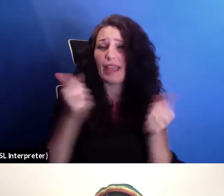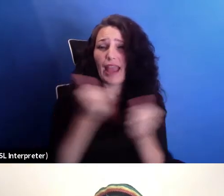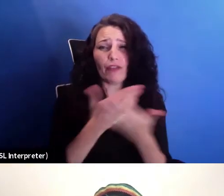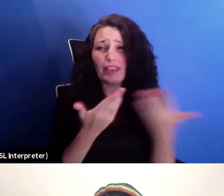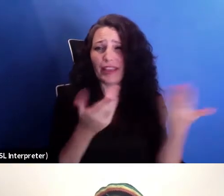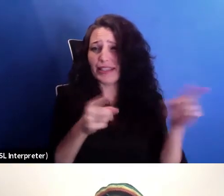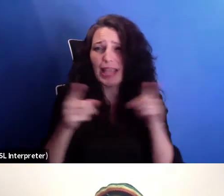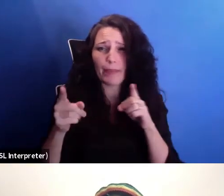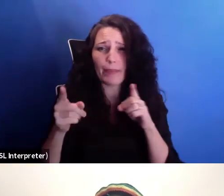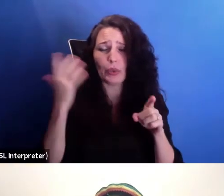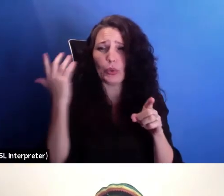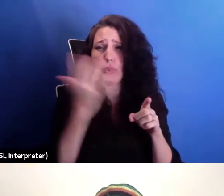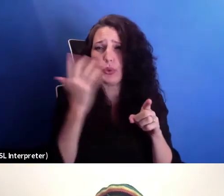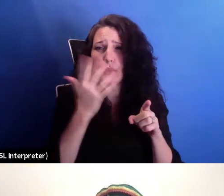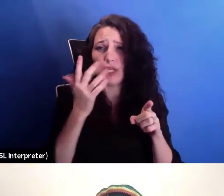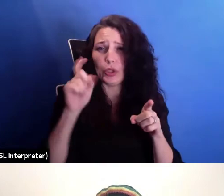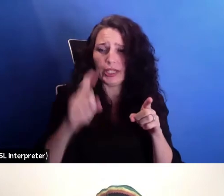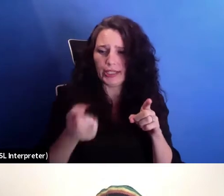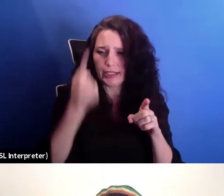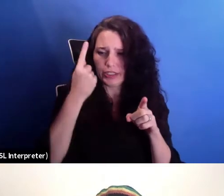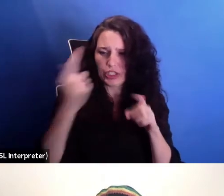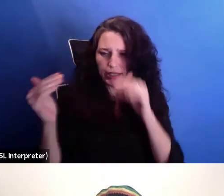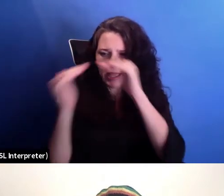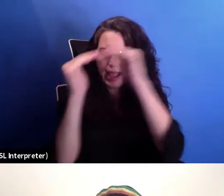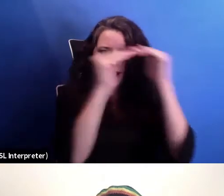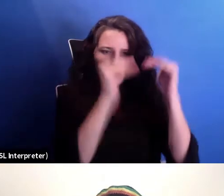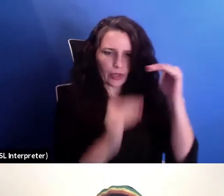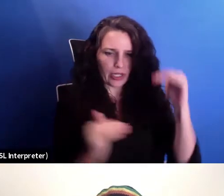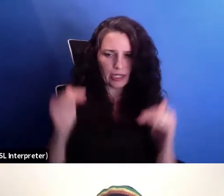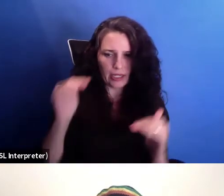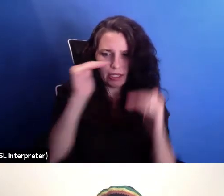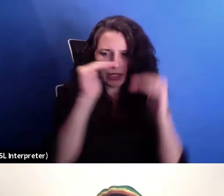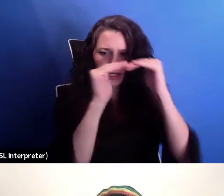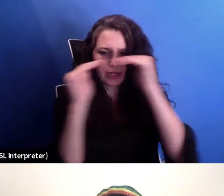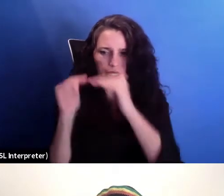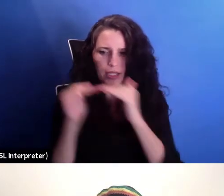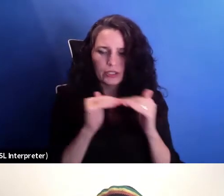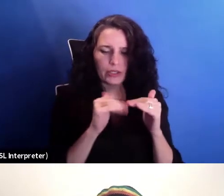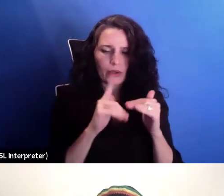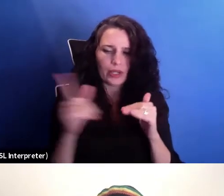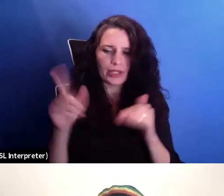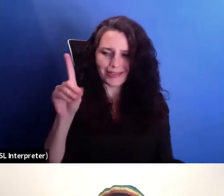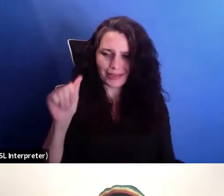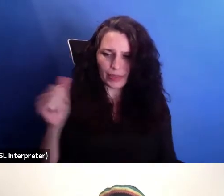and disability thinkers are people who've been on the forefront of these fights